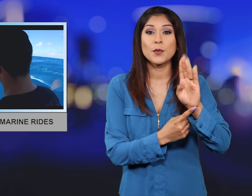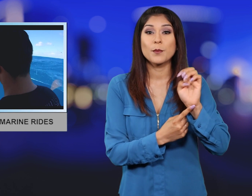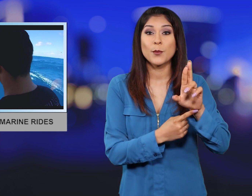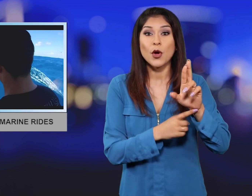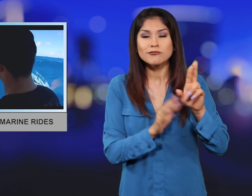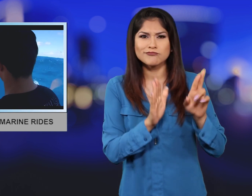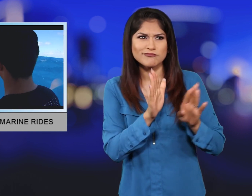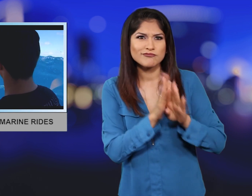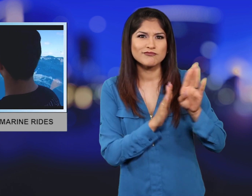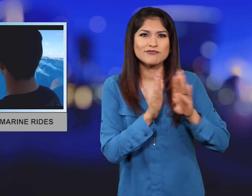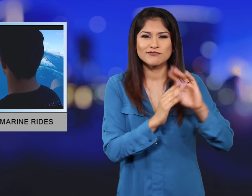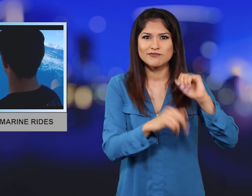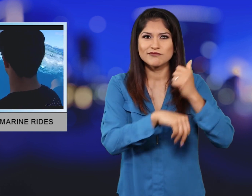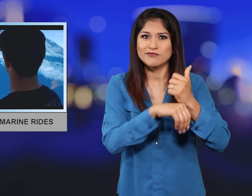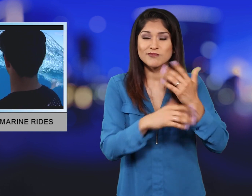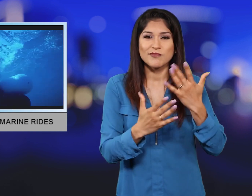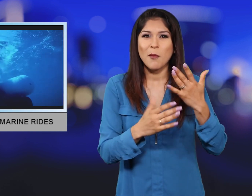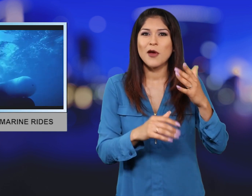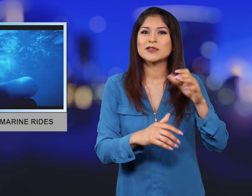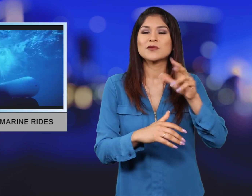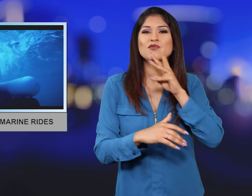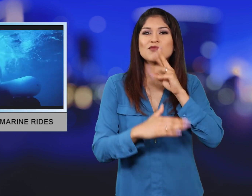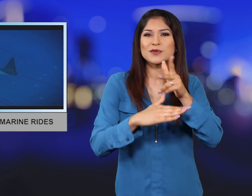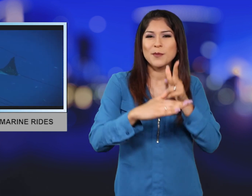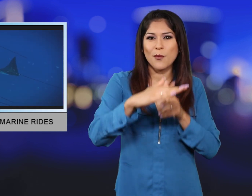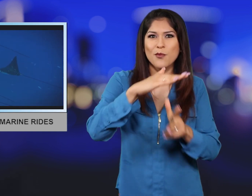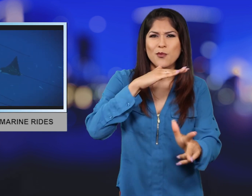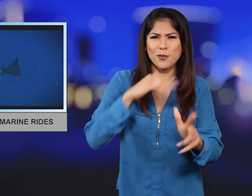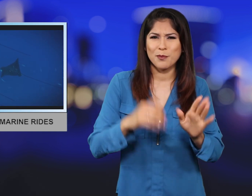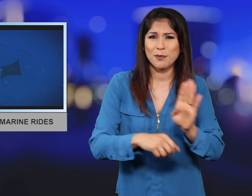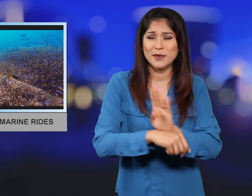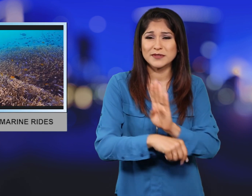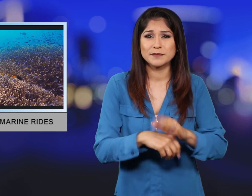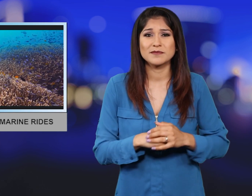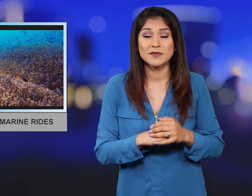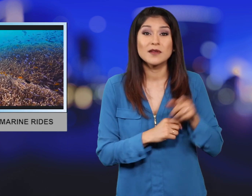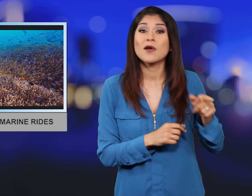Uber is getting into the submarine business.